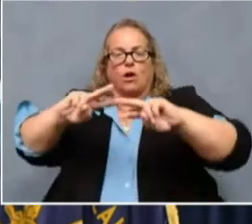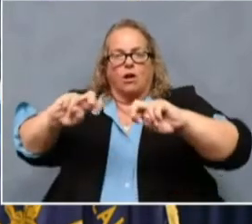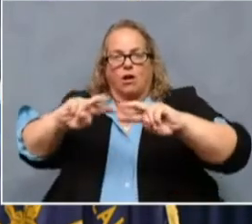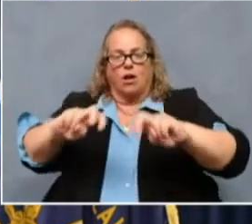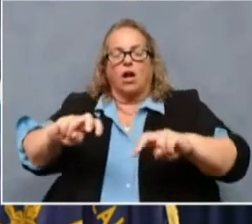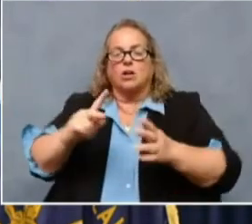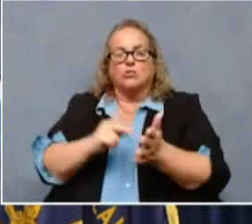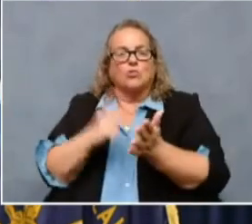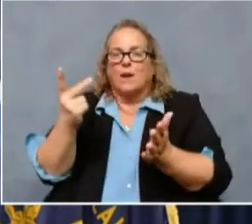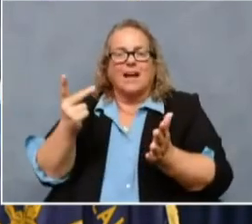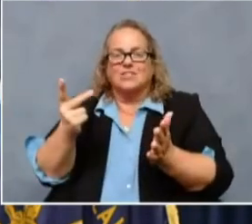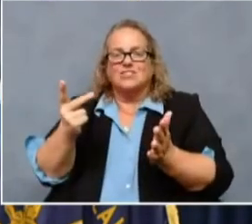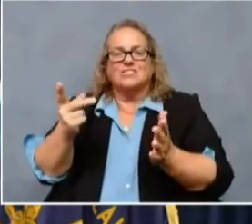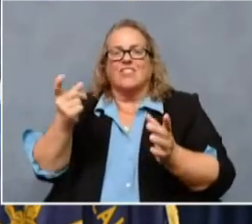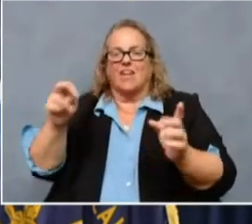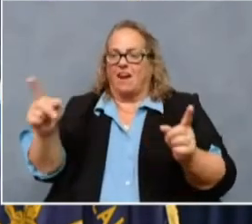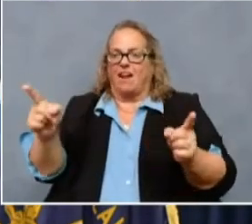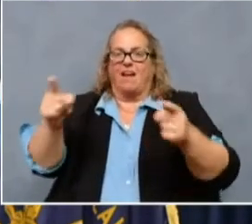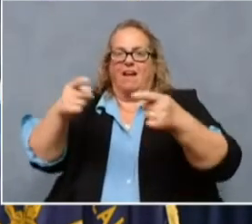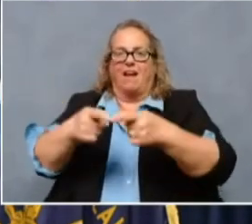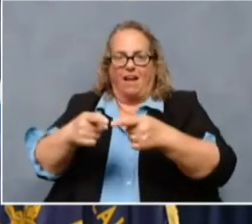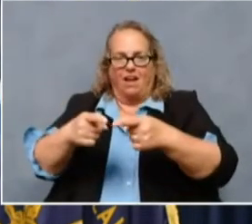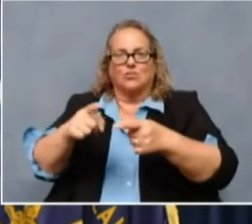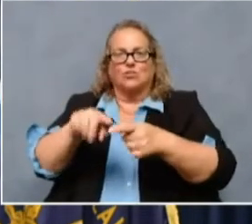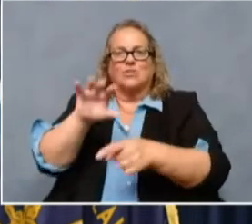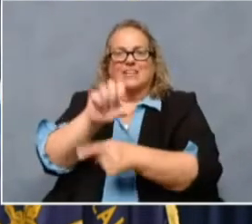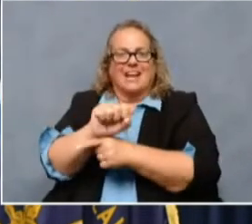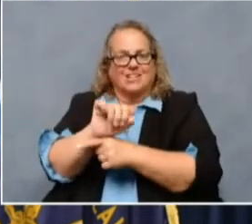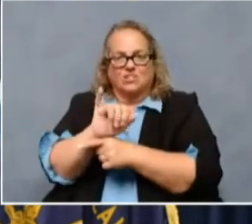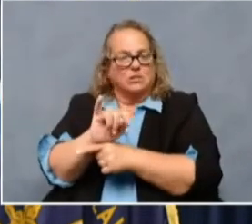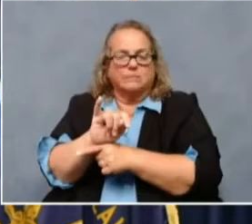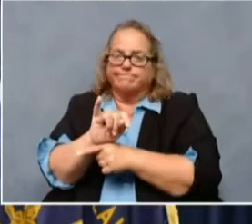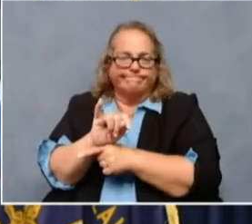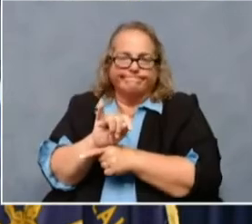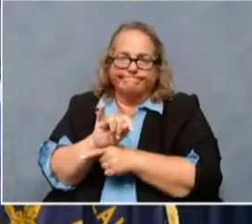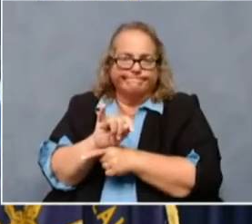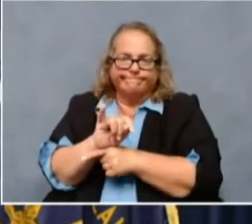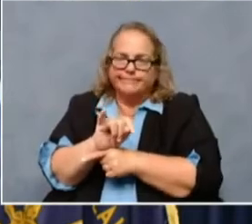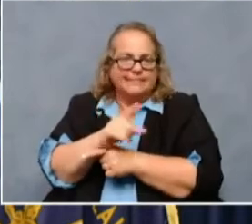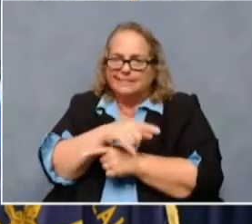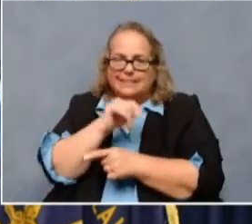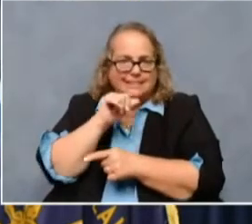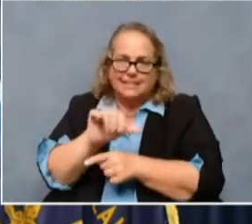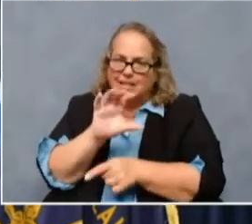database to catch it. This was not intentional by anyone. And Kruger has